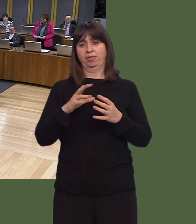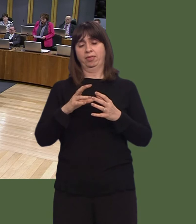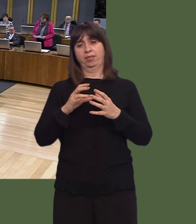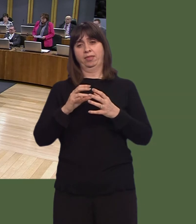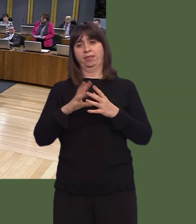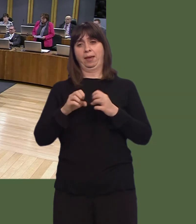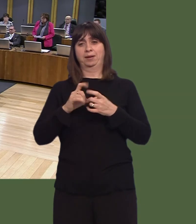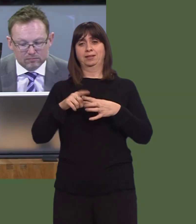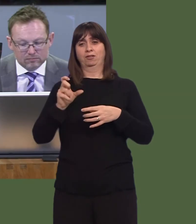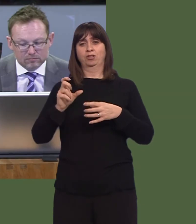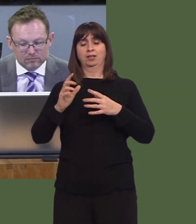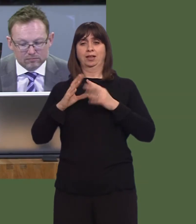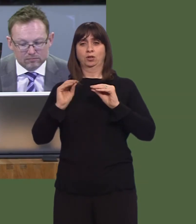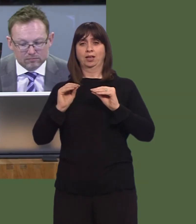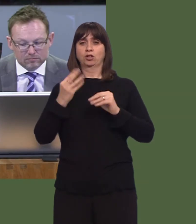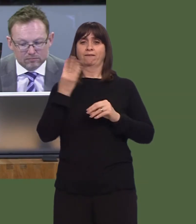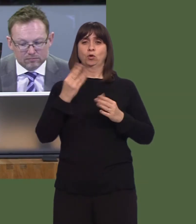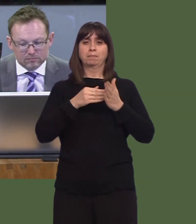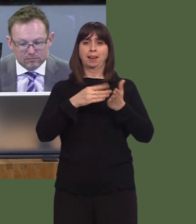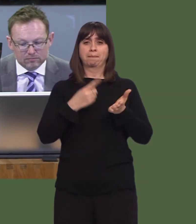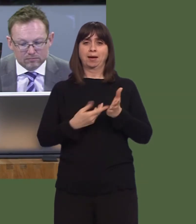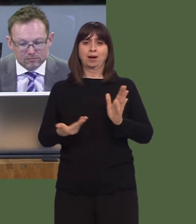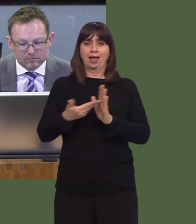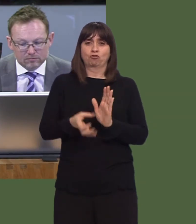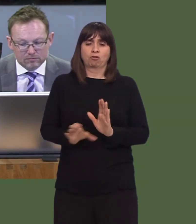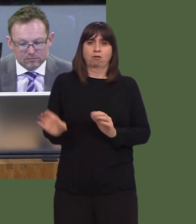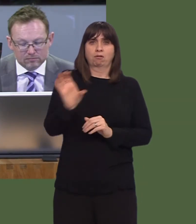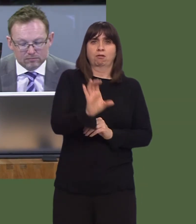a £14 million injection of cash to help fund school repairs.